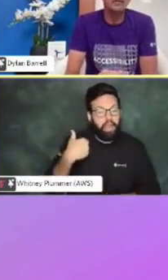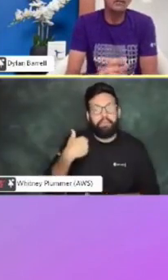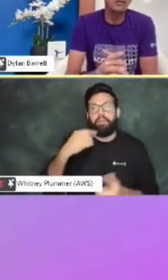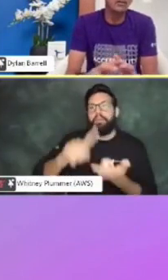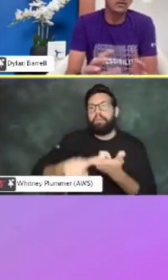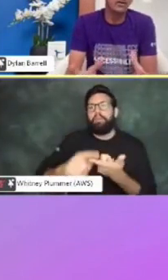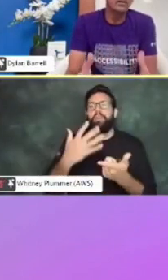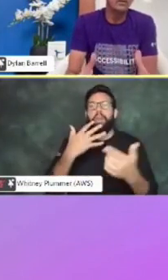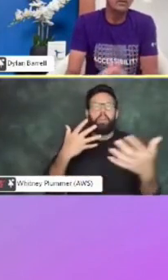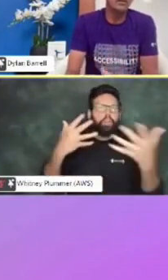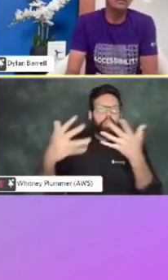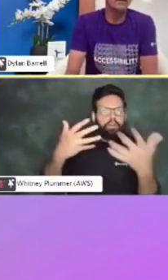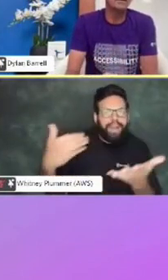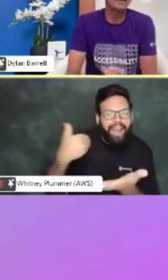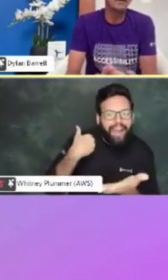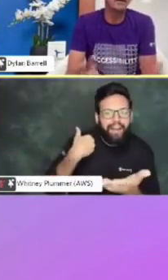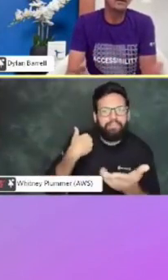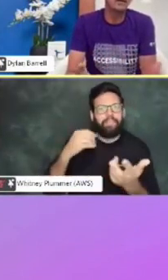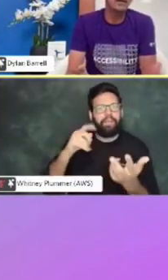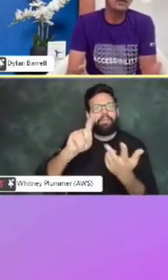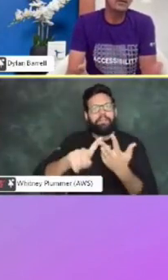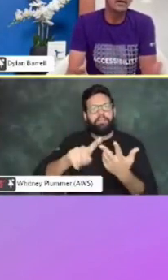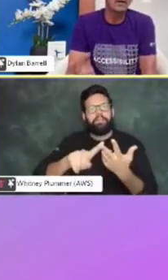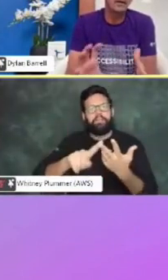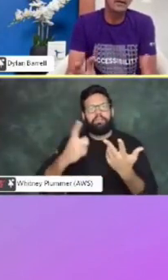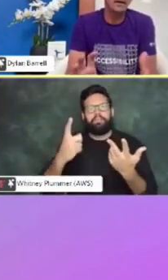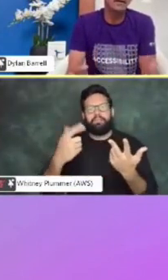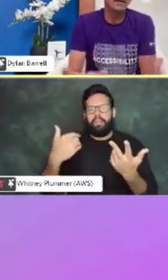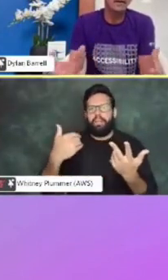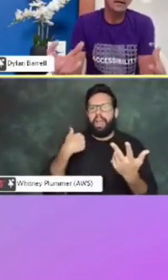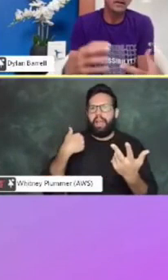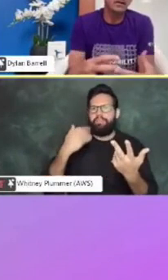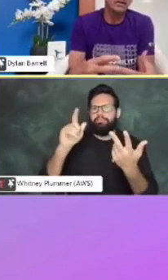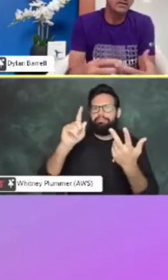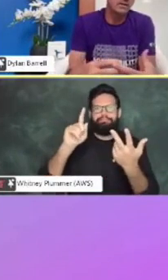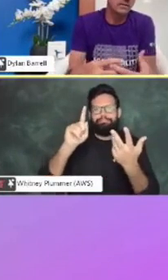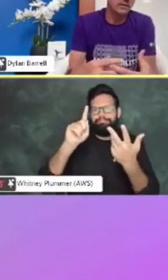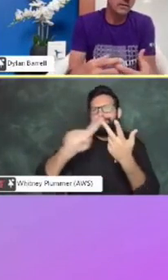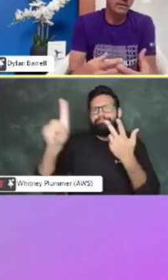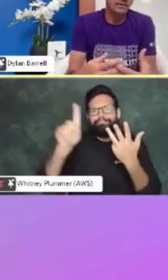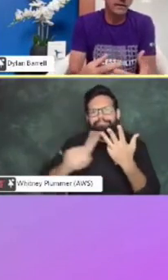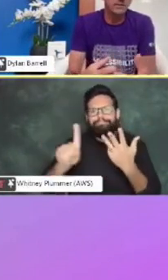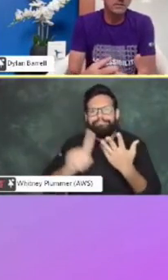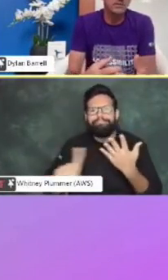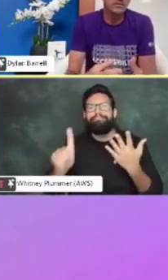So do all those sorts of complex calculations get done in the context of the interactive elements tool?